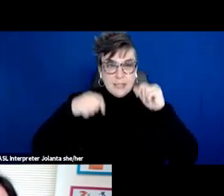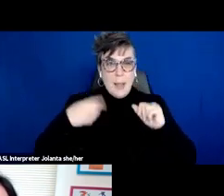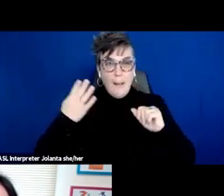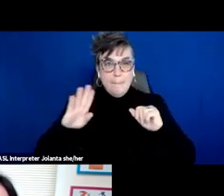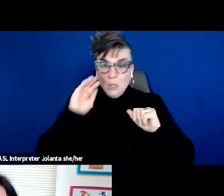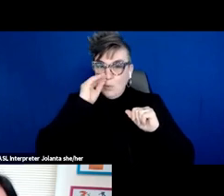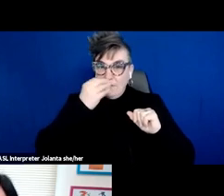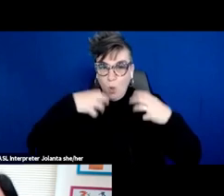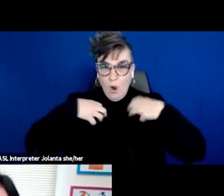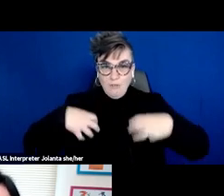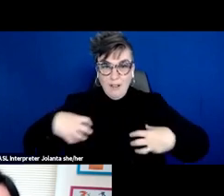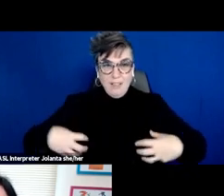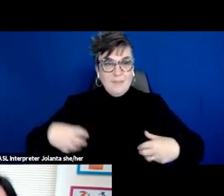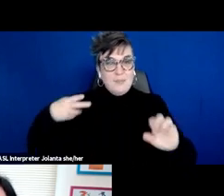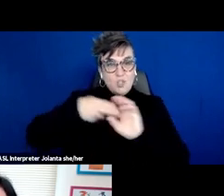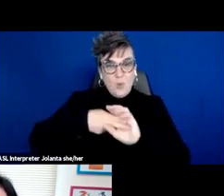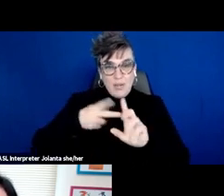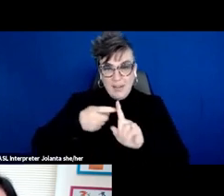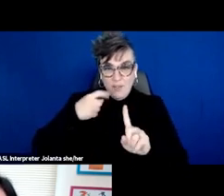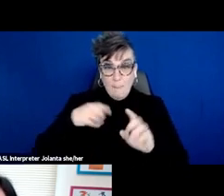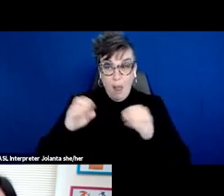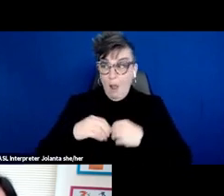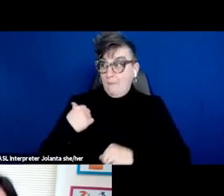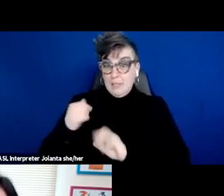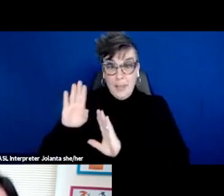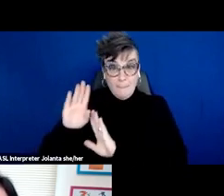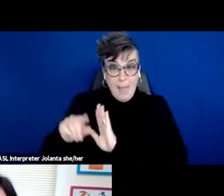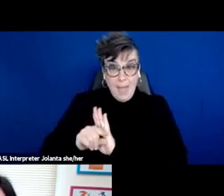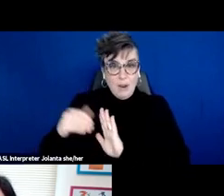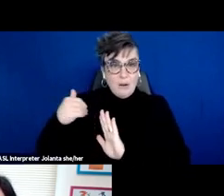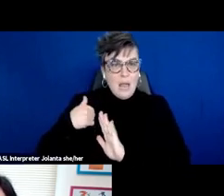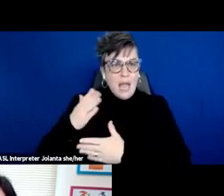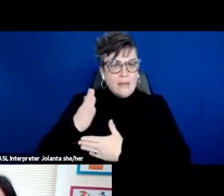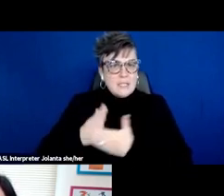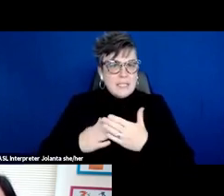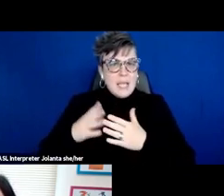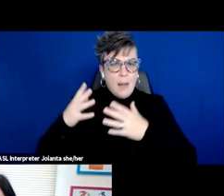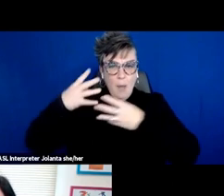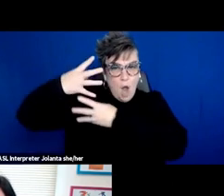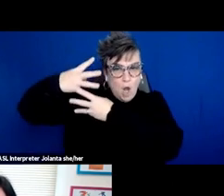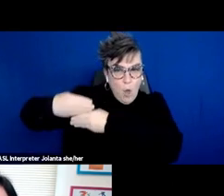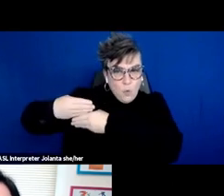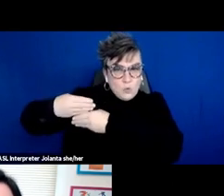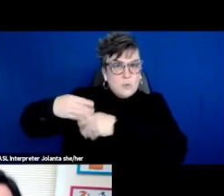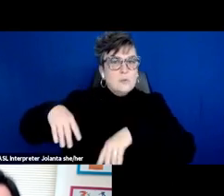am joining you today from my office so in the background are some closed blinds, a calendar,